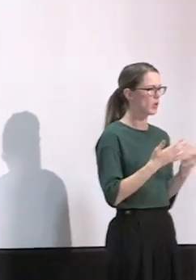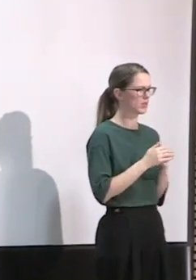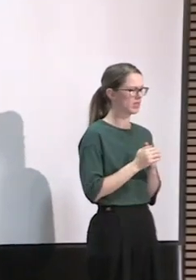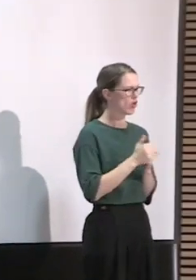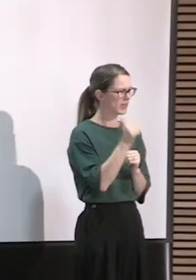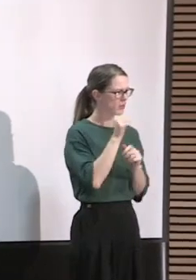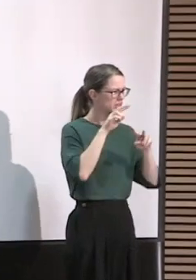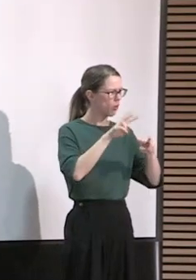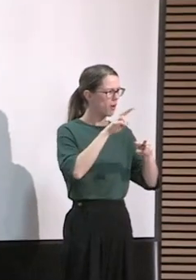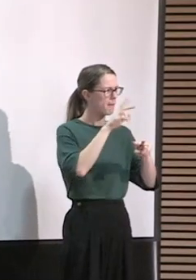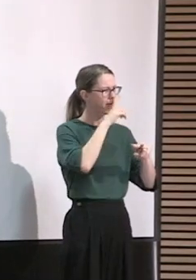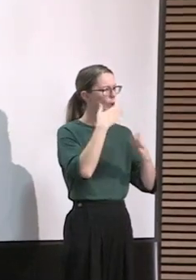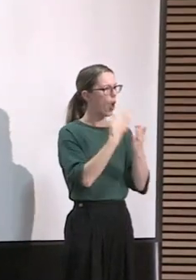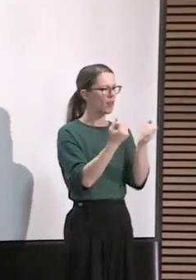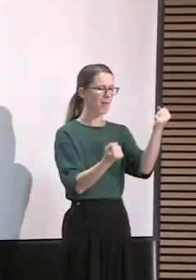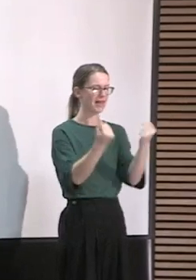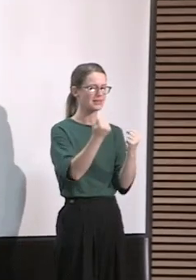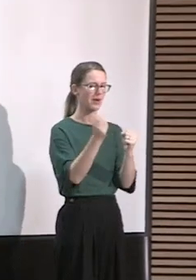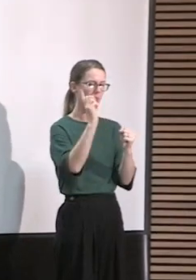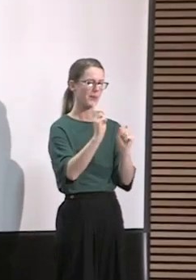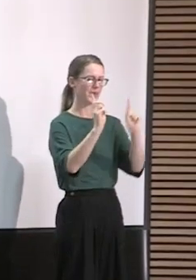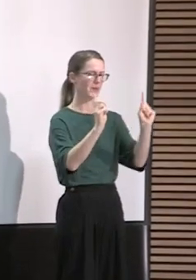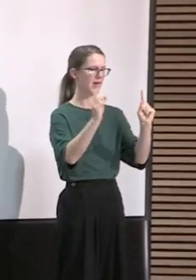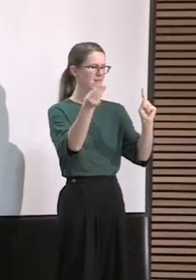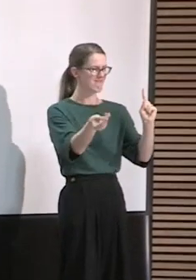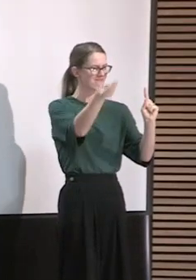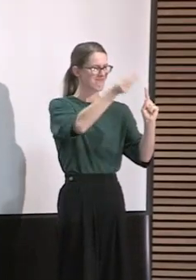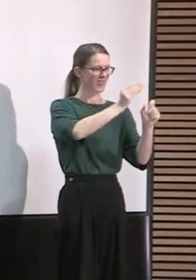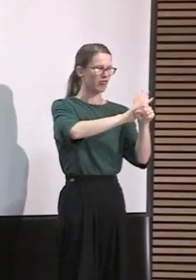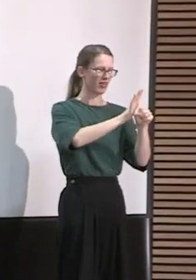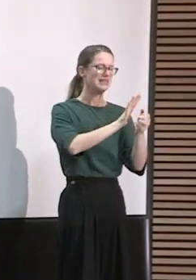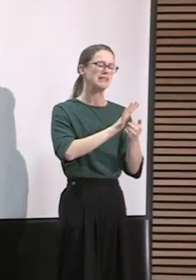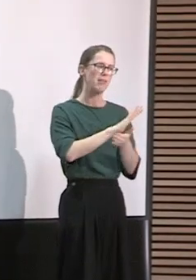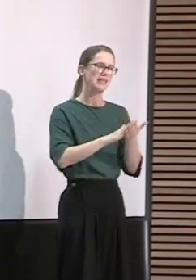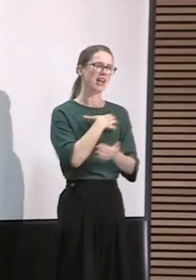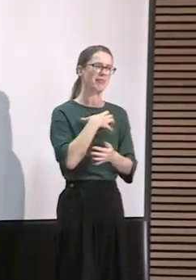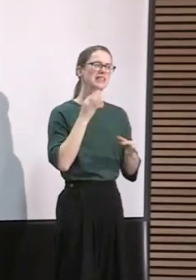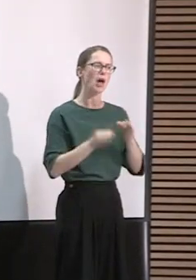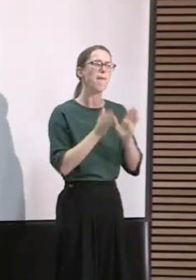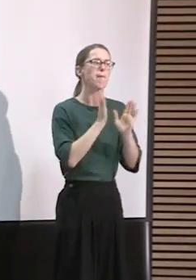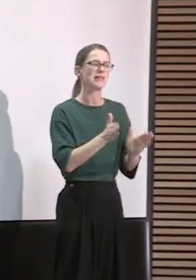you, Minister. Thank you very much, Dr Bloomfield. The recent case of COVID-19 being